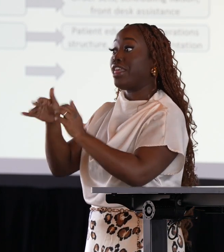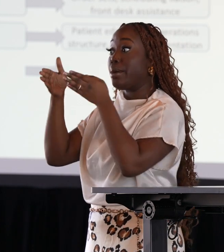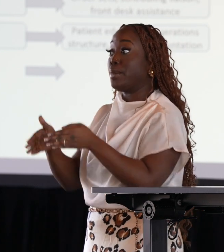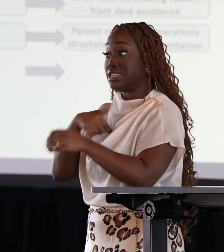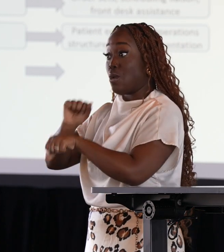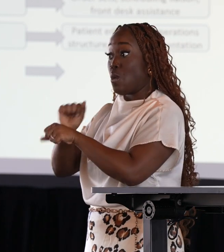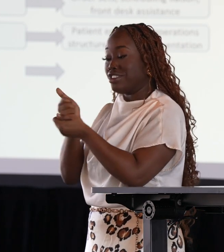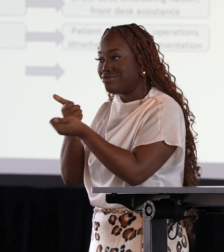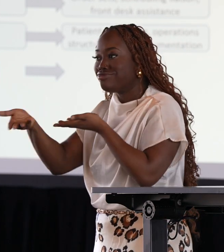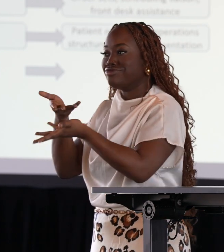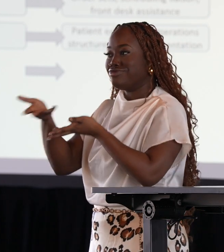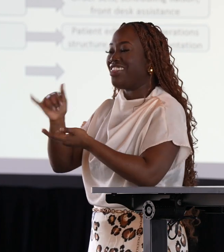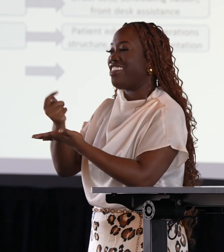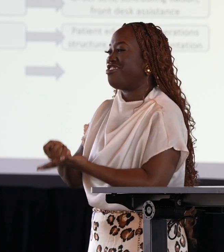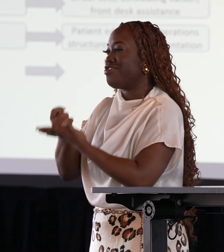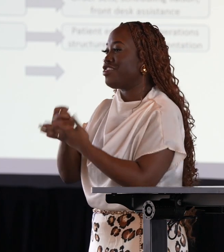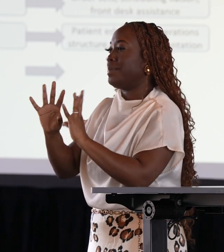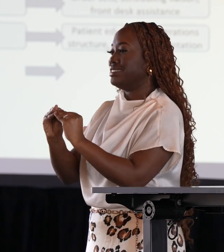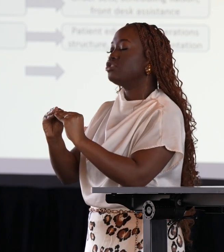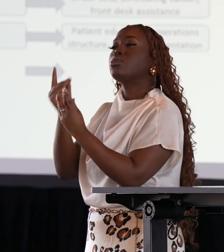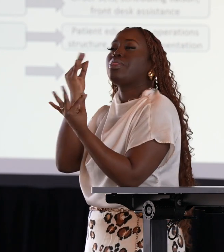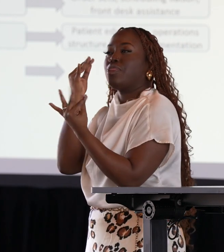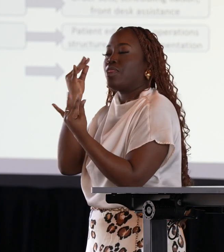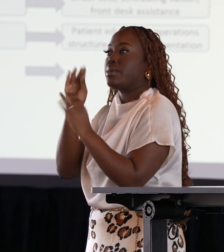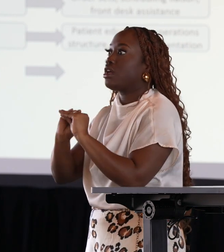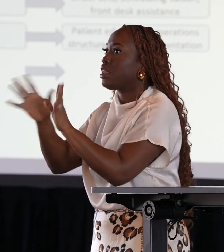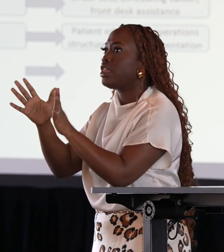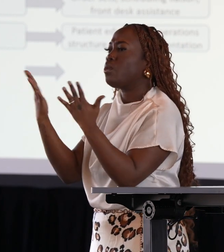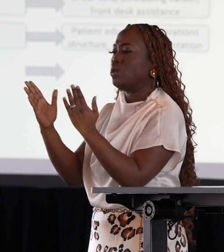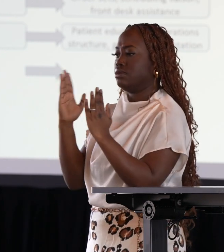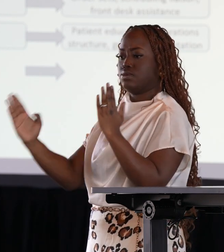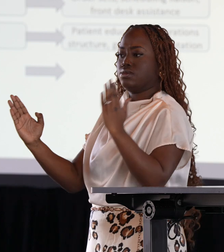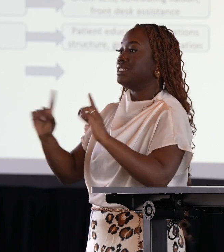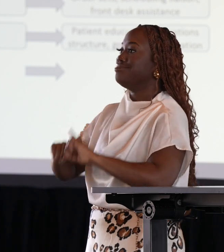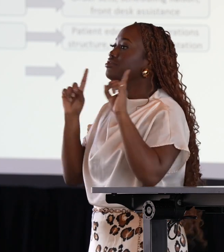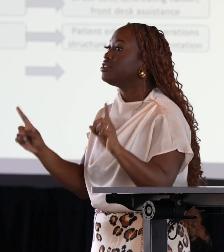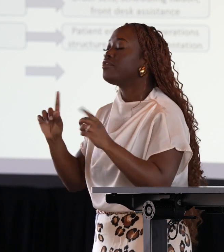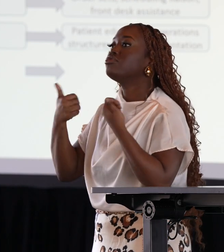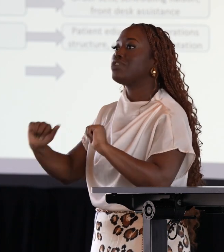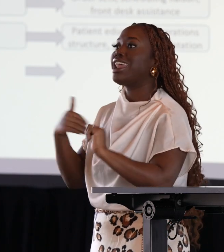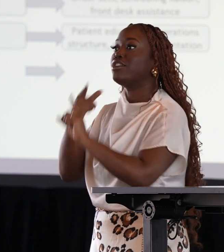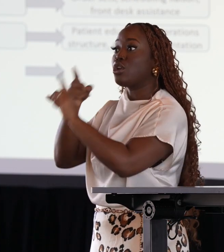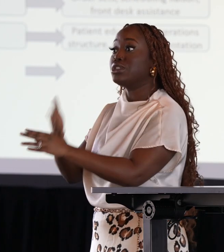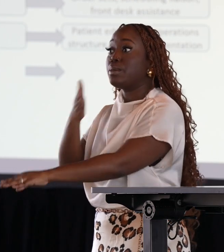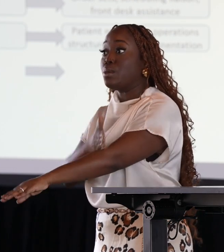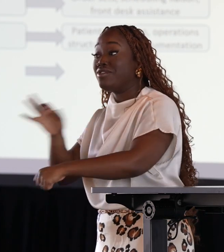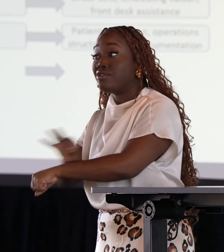working together in that therapy session. So really think about clearly the line those differences between trying to have goals that are improving functions versus goals that are